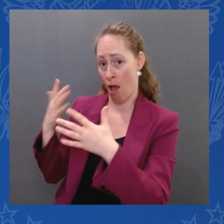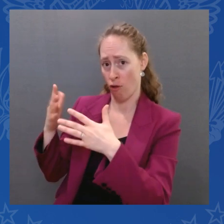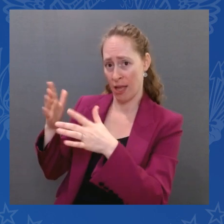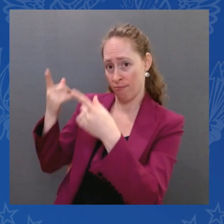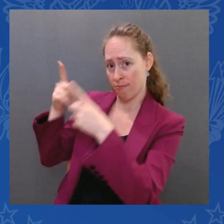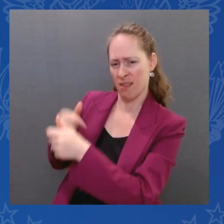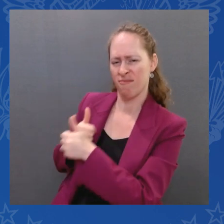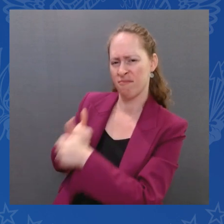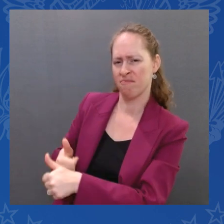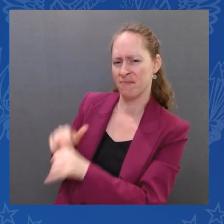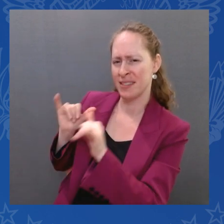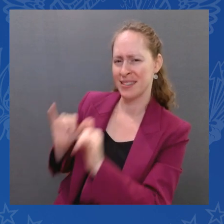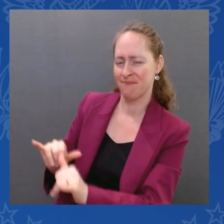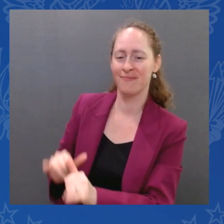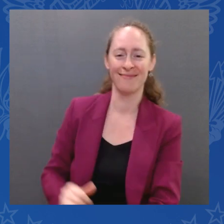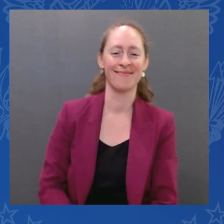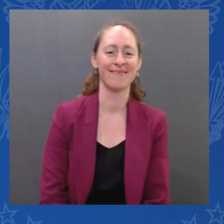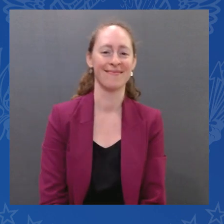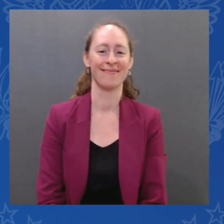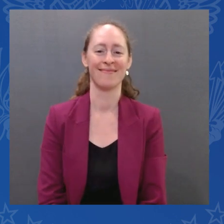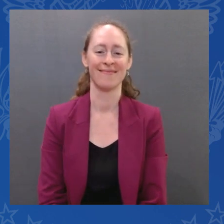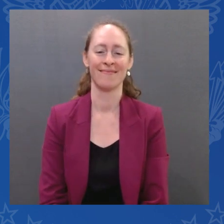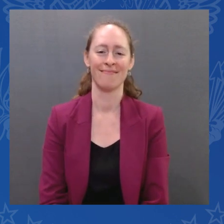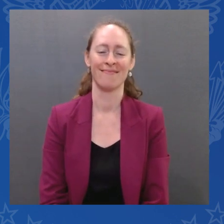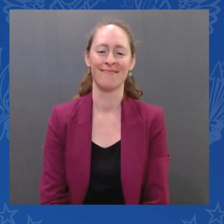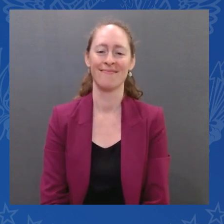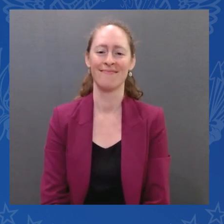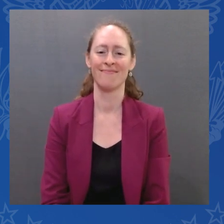that will stop the Iranian nuclear program.